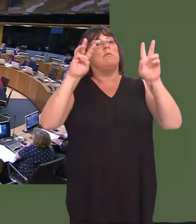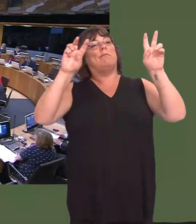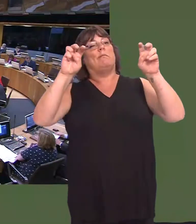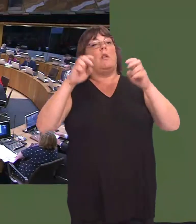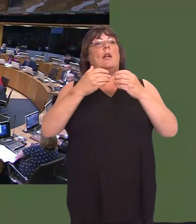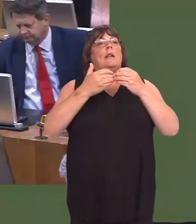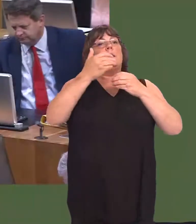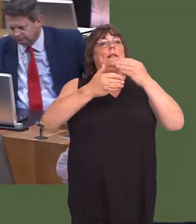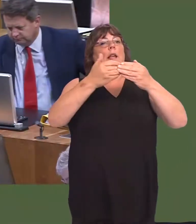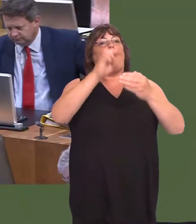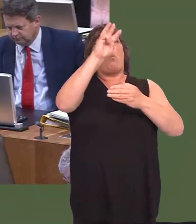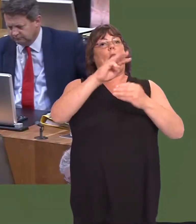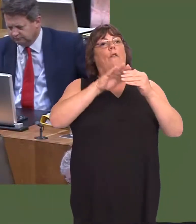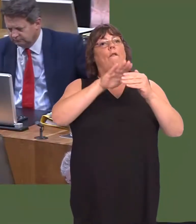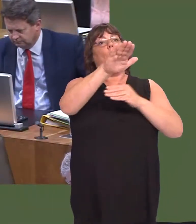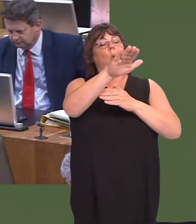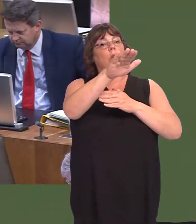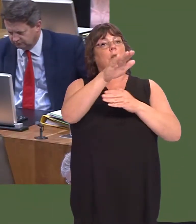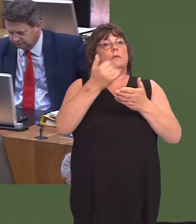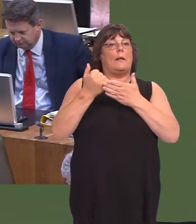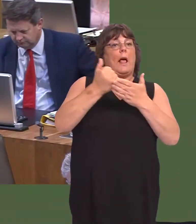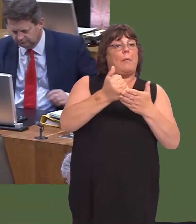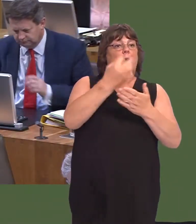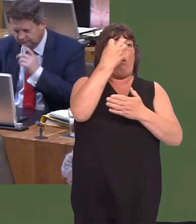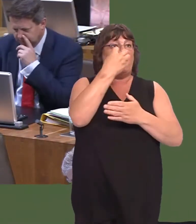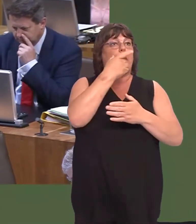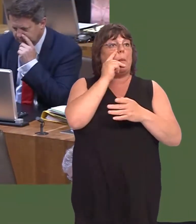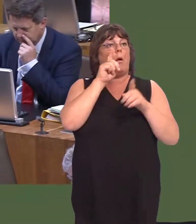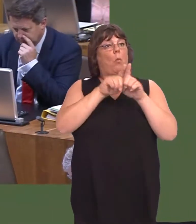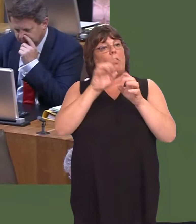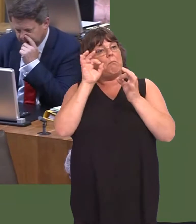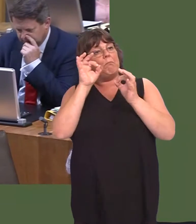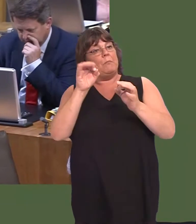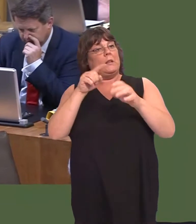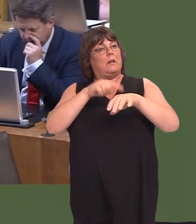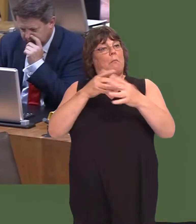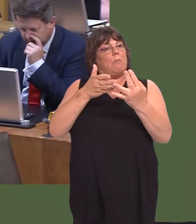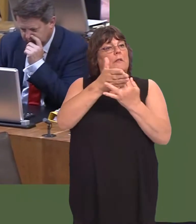a range of actions to improve the health and well-being of older people, focusing on timely interventions and effective partnership working.